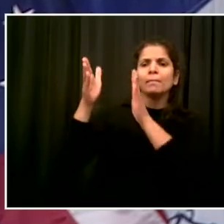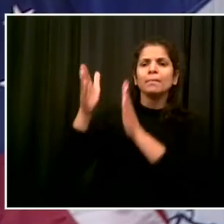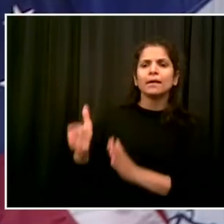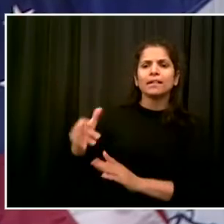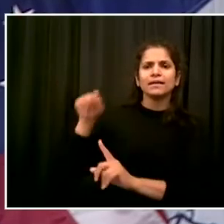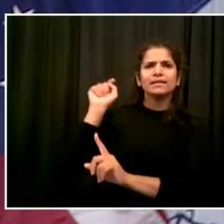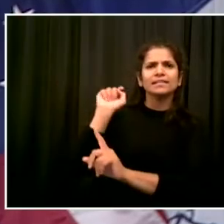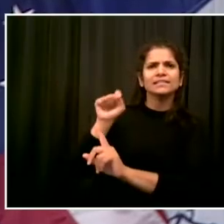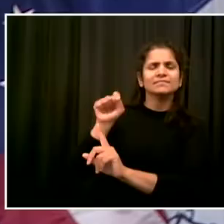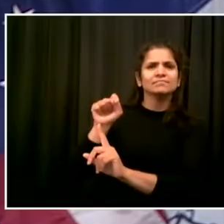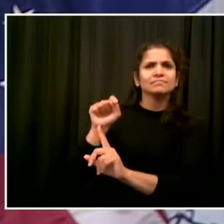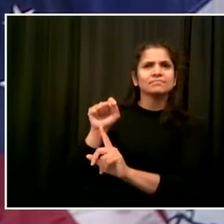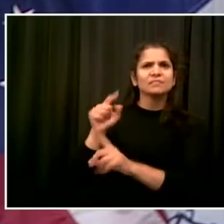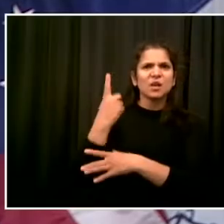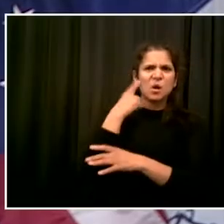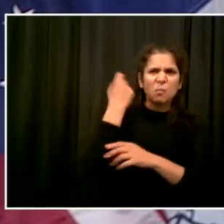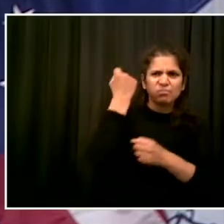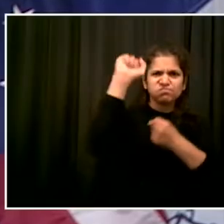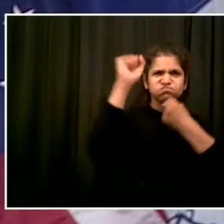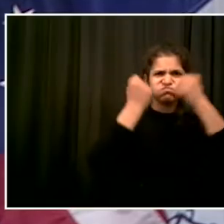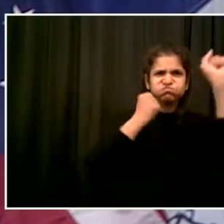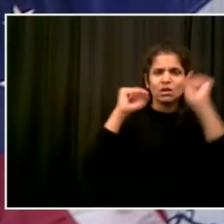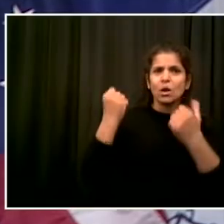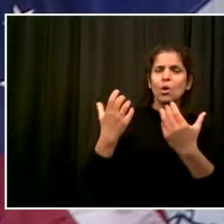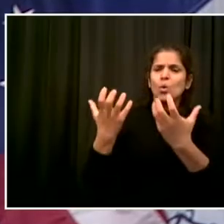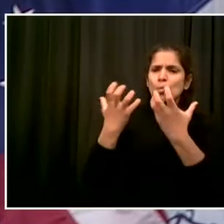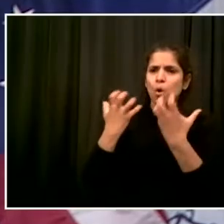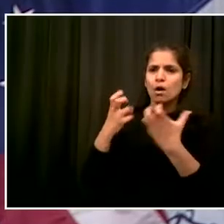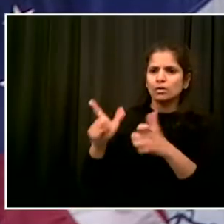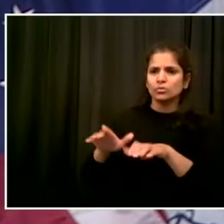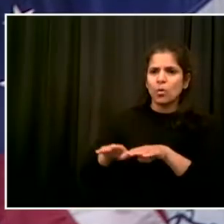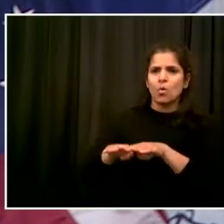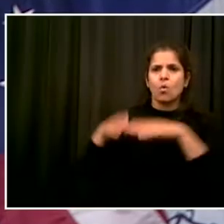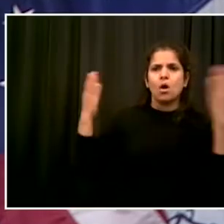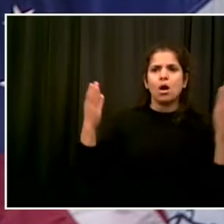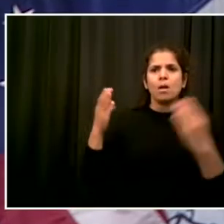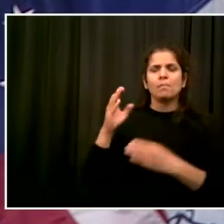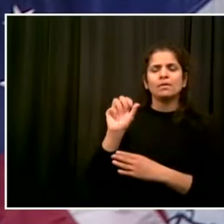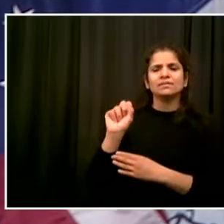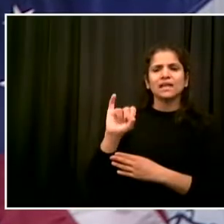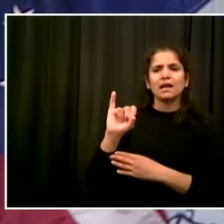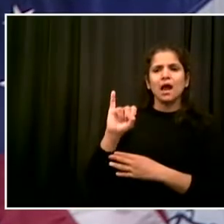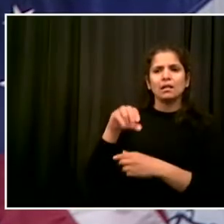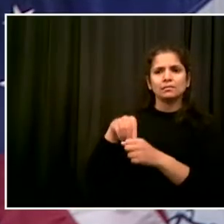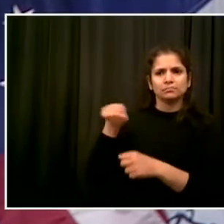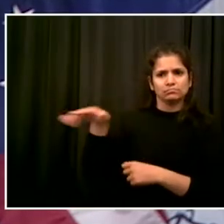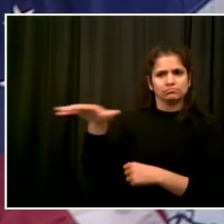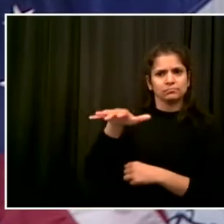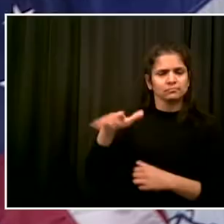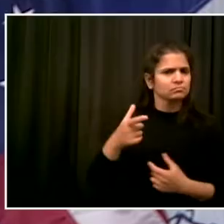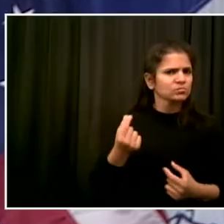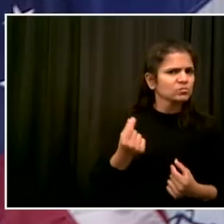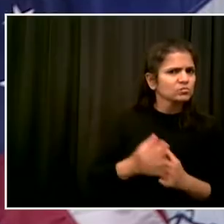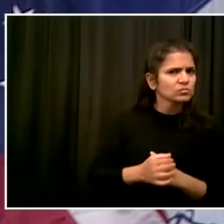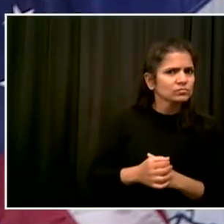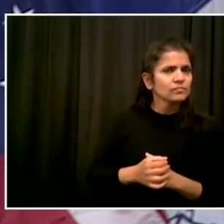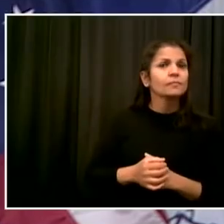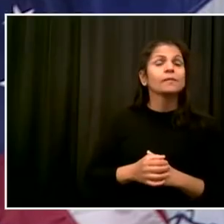REPUBLICANS WITH OPENING STATEN ISLAND UP AND ALSO CALLING TO REOPEN SPEFCIICLYAL